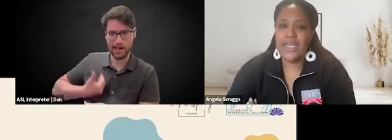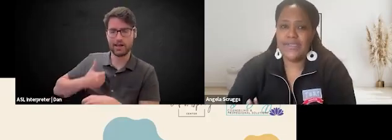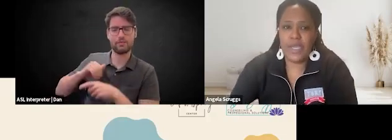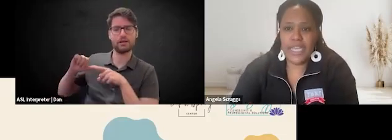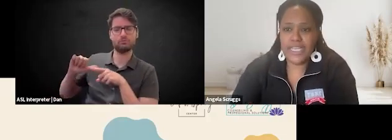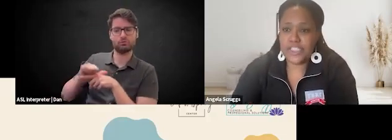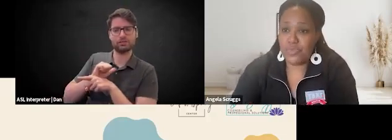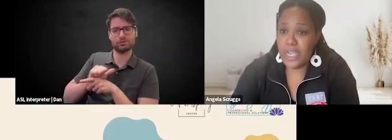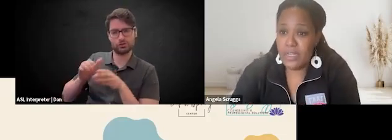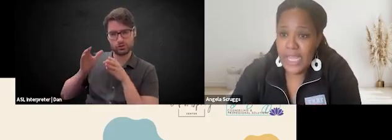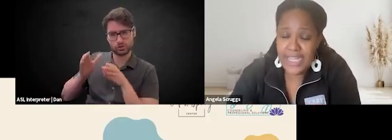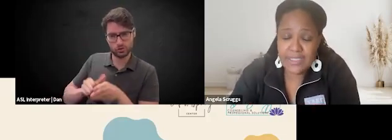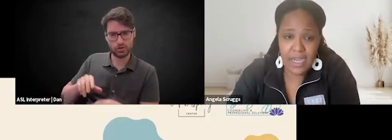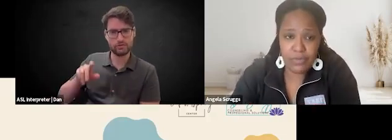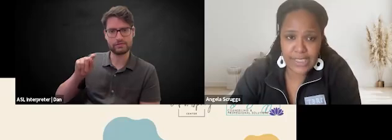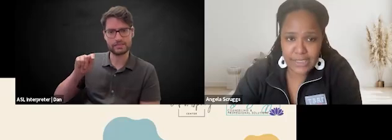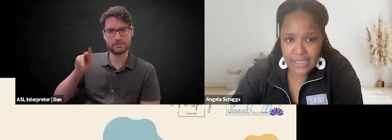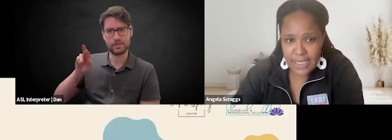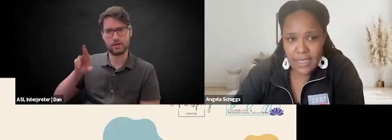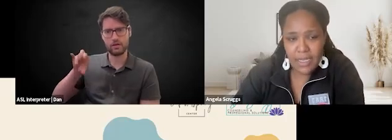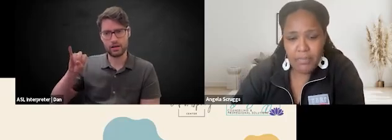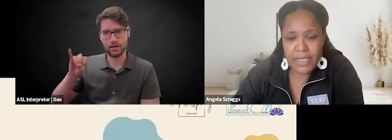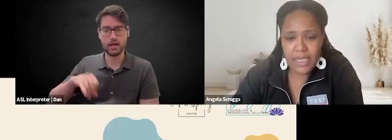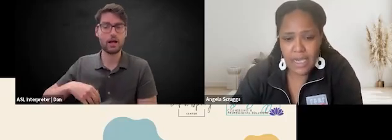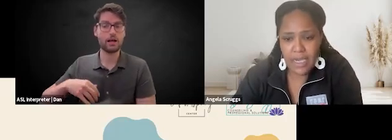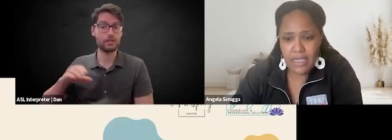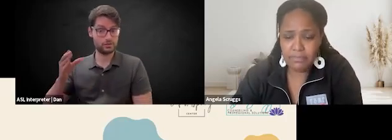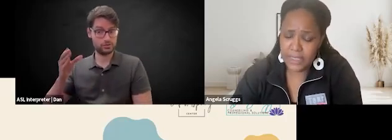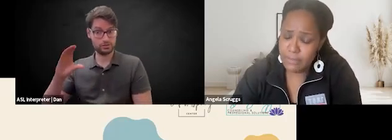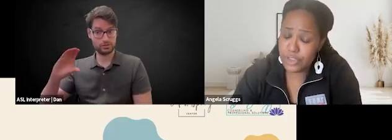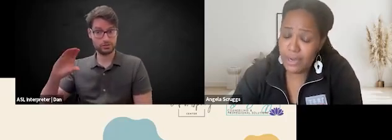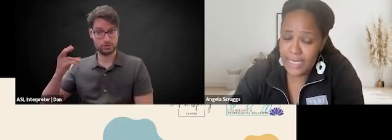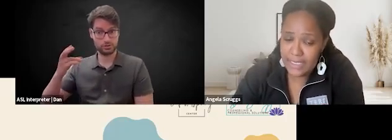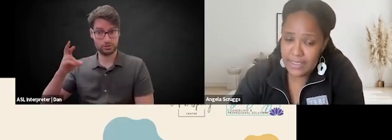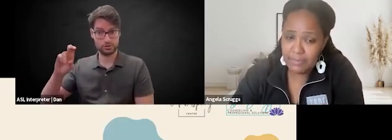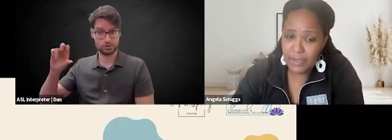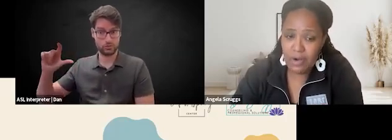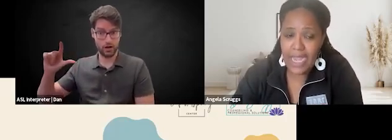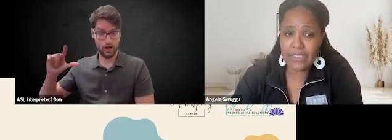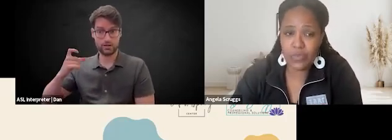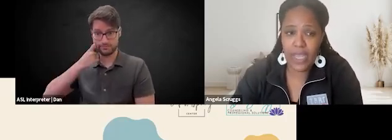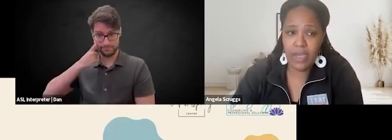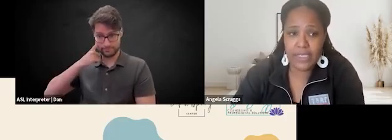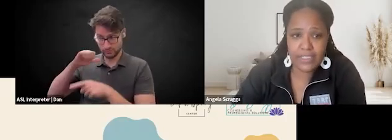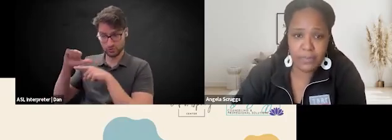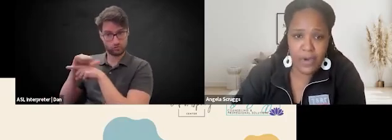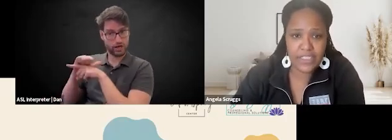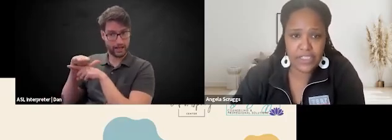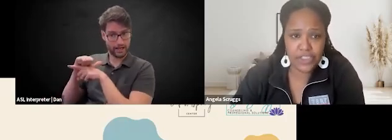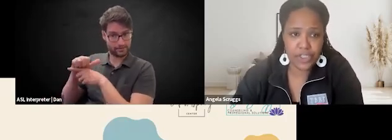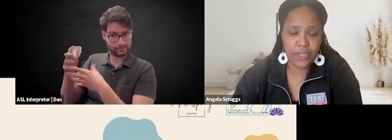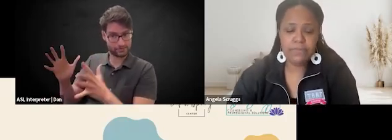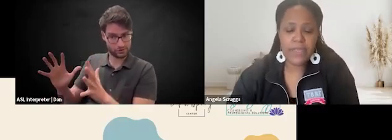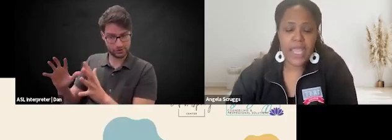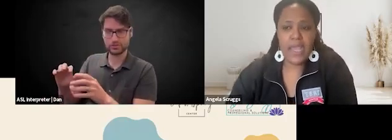as well as Cherrell has, uh... recently become-- become trained in TBR, as well, and is a practitioner.